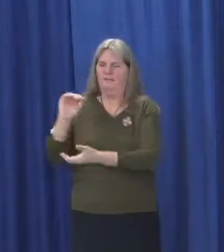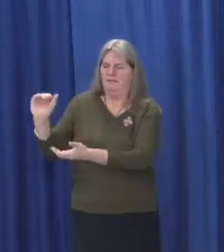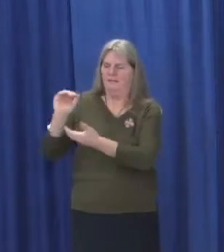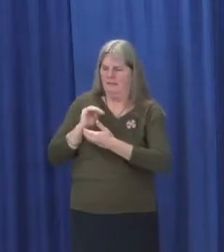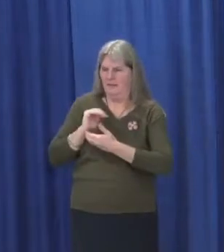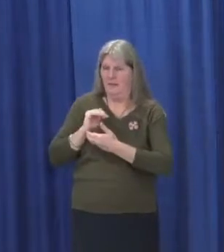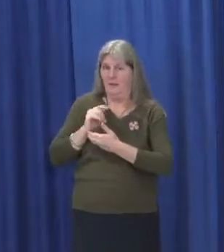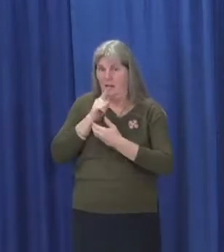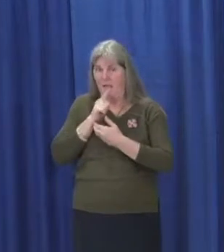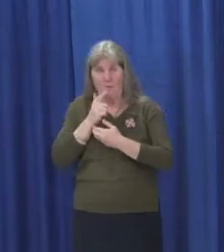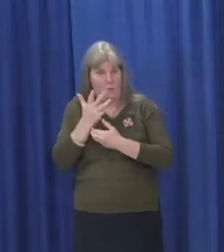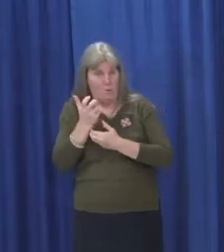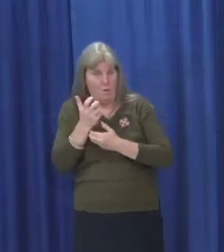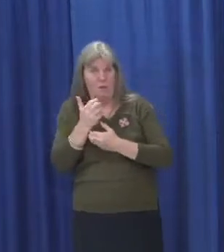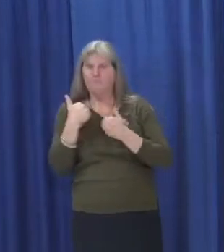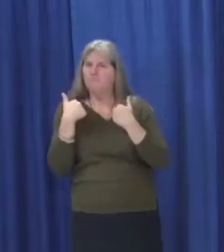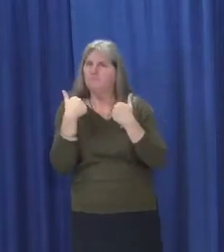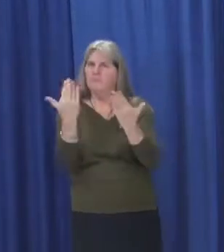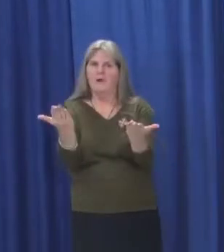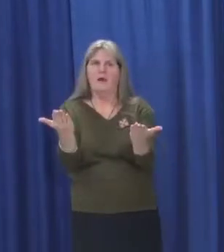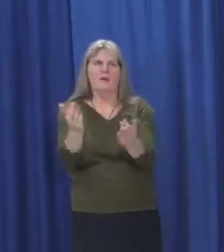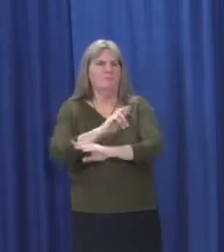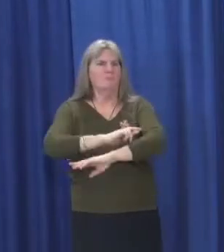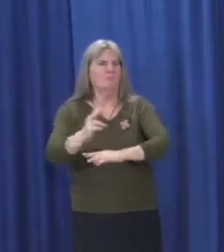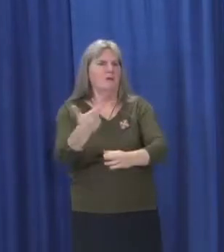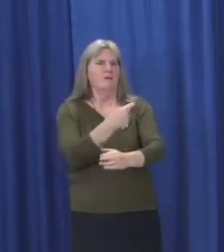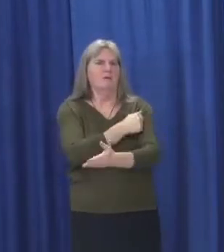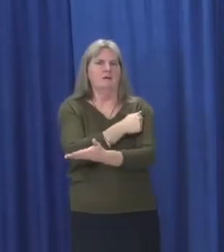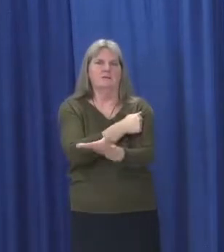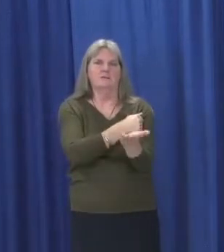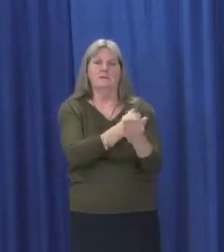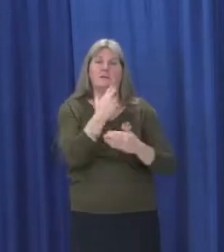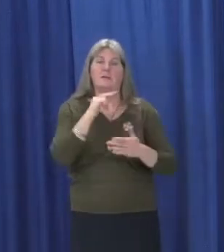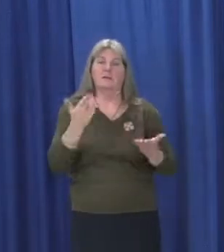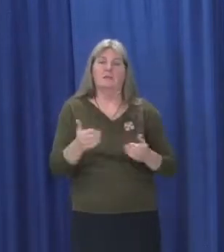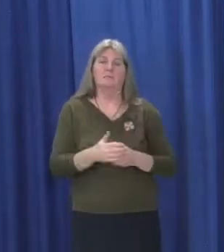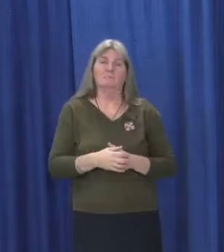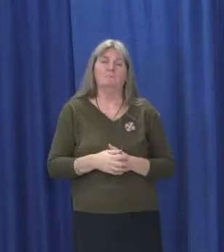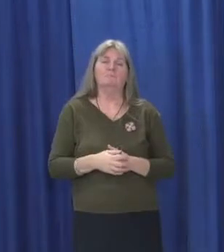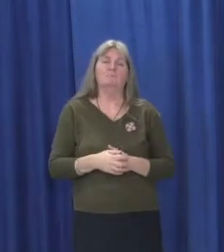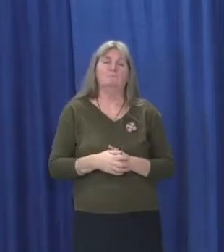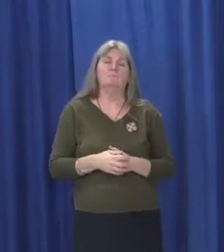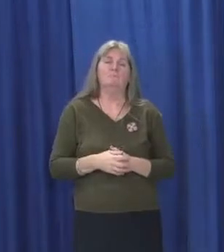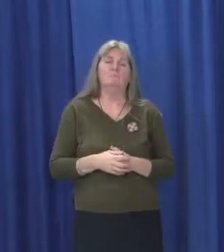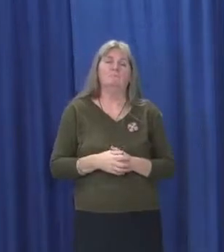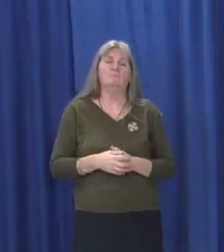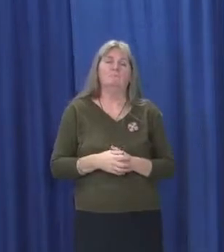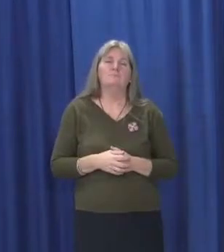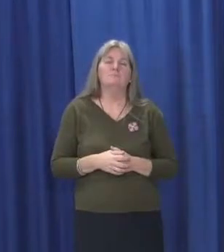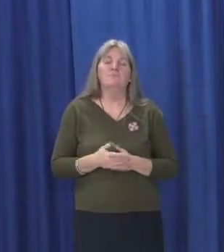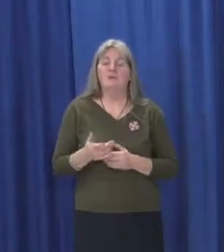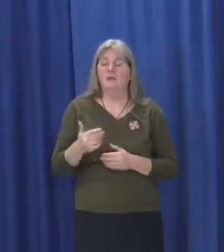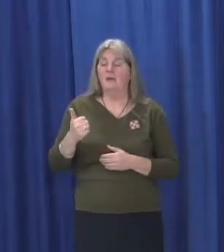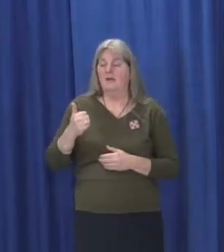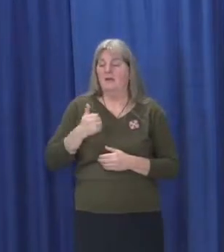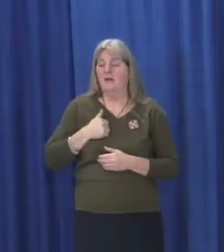enough to vaccinate everyone. We've led the country with our